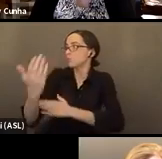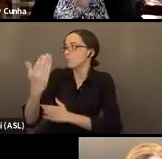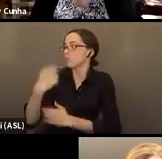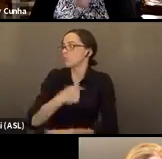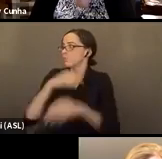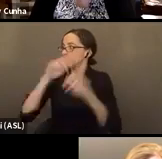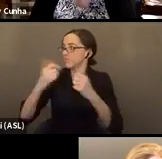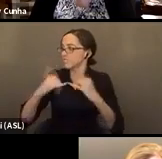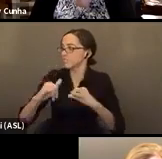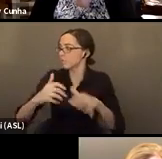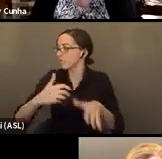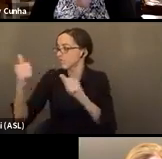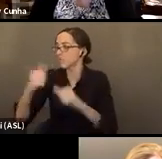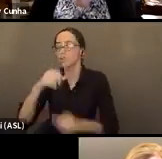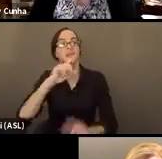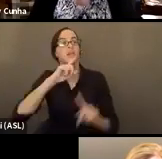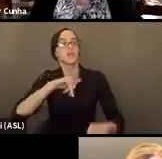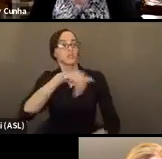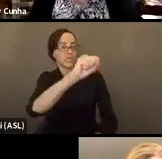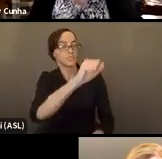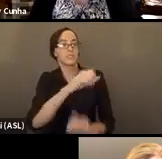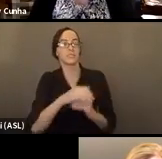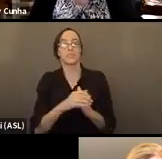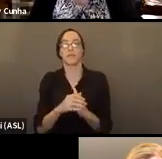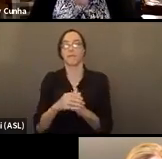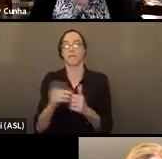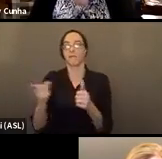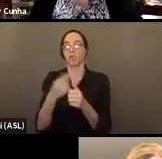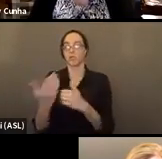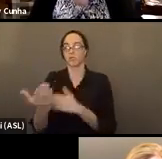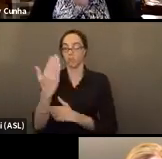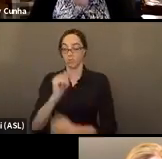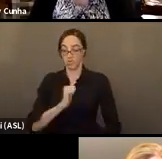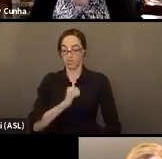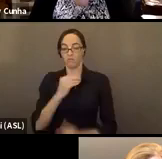the first morning myself a small team were here at midnight starting to do evacuations